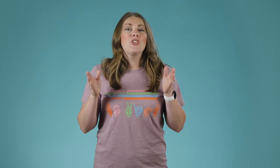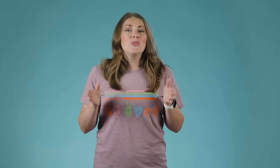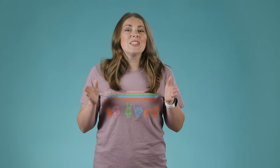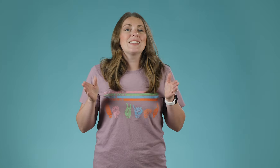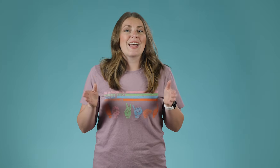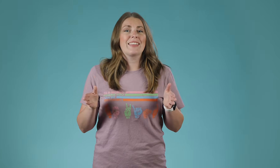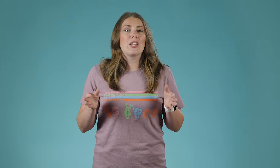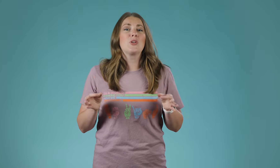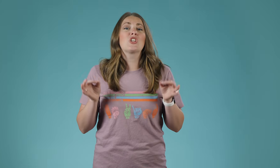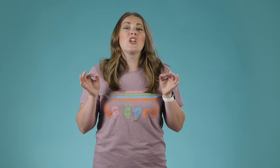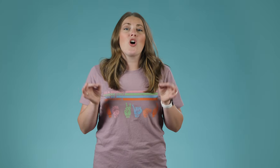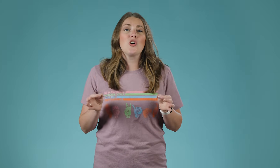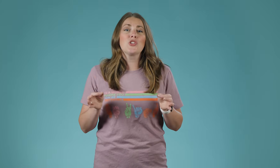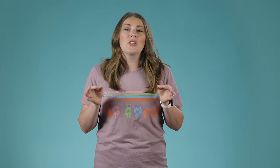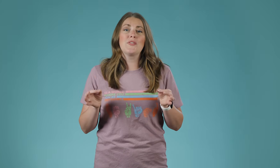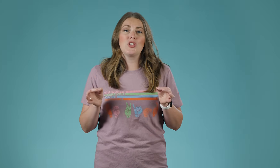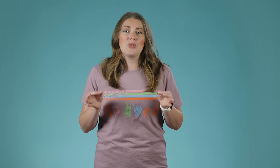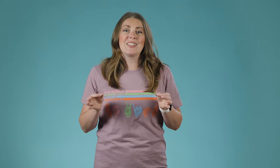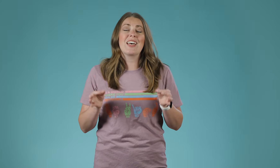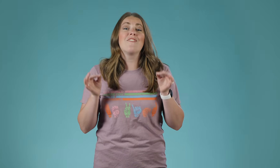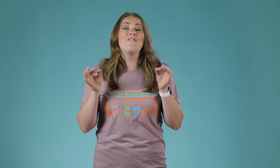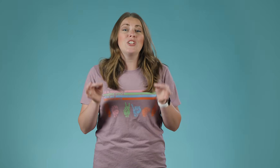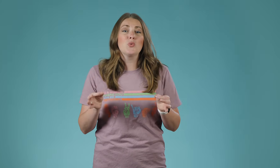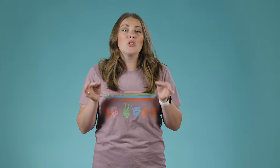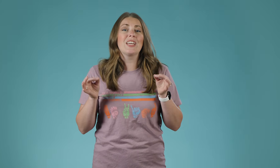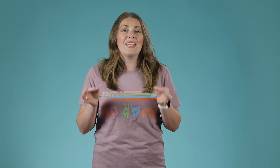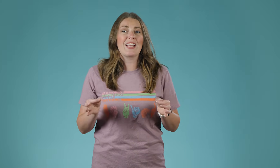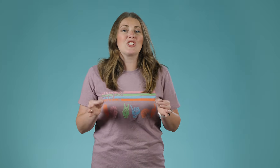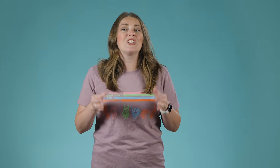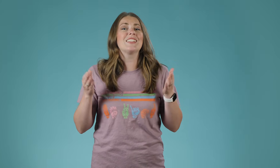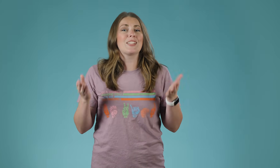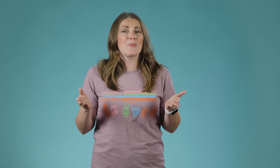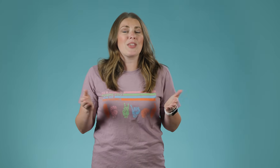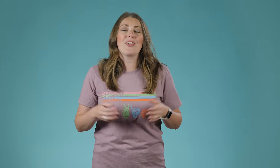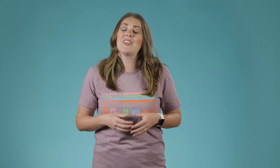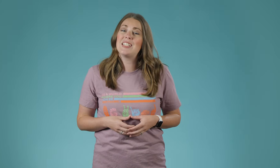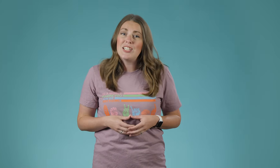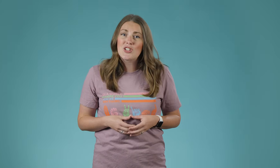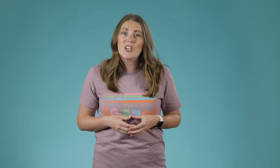Using sign language can also give students a visual connection to something that the teacher